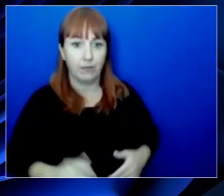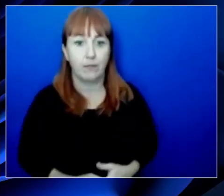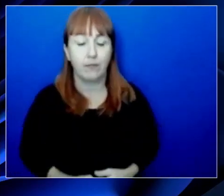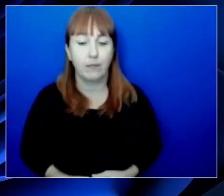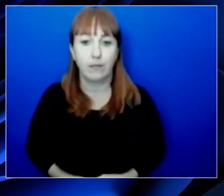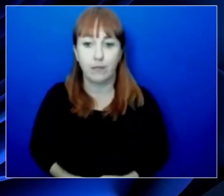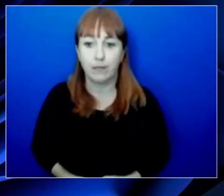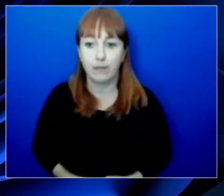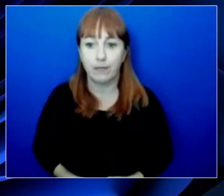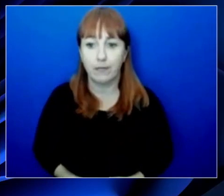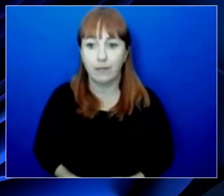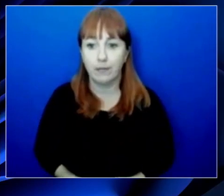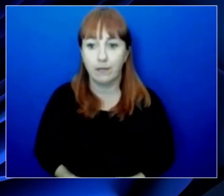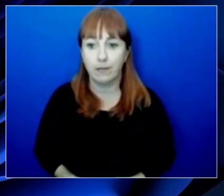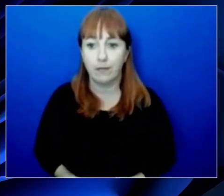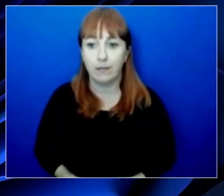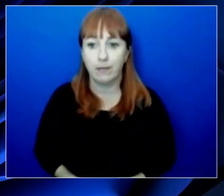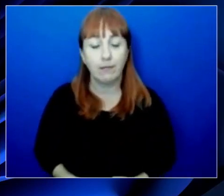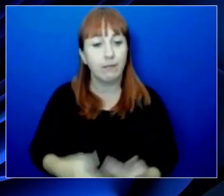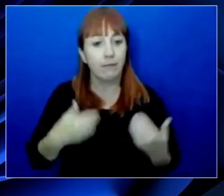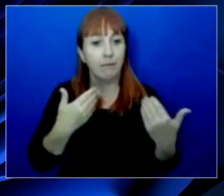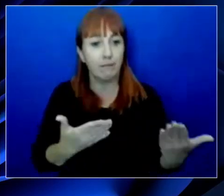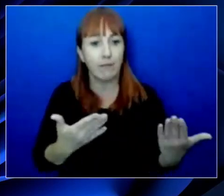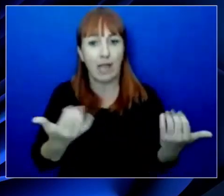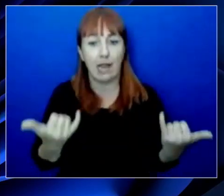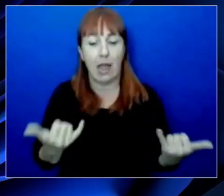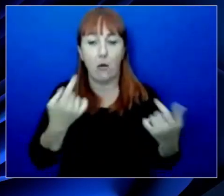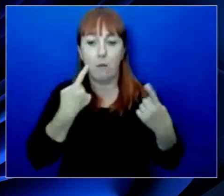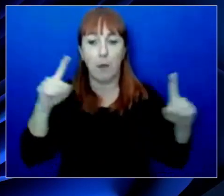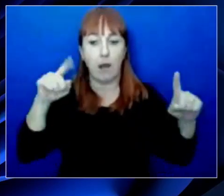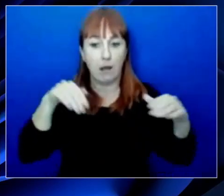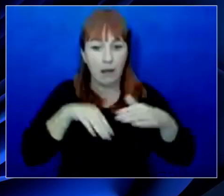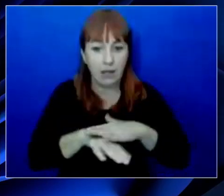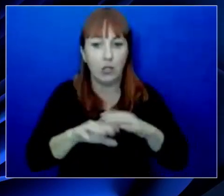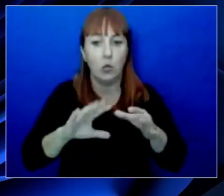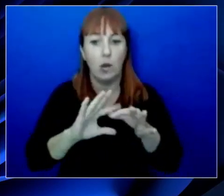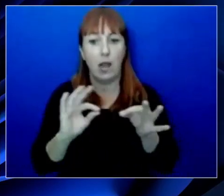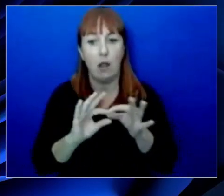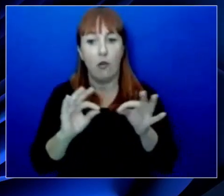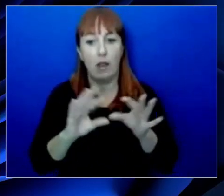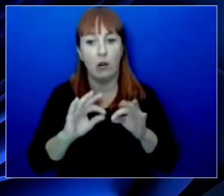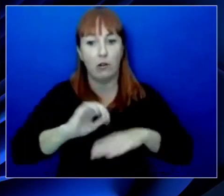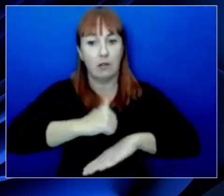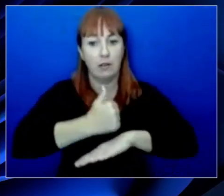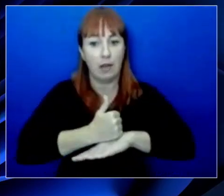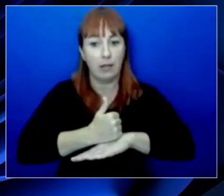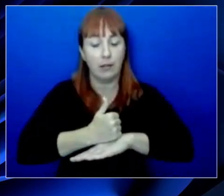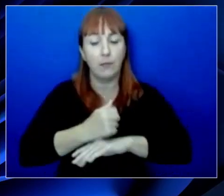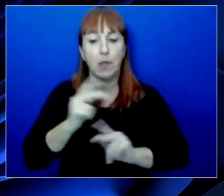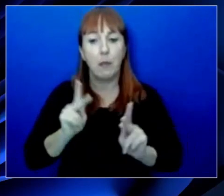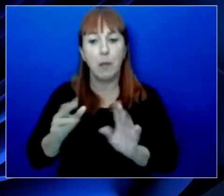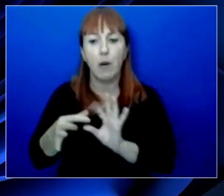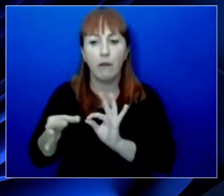There we go. So here we are in their inter settings and one of the things that we heard about settings overall.